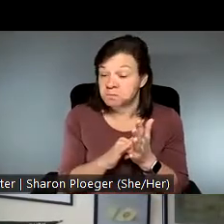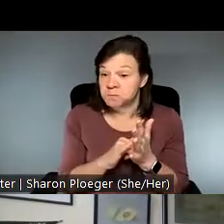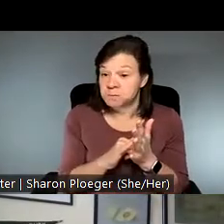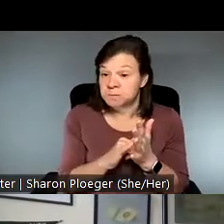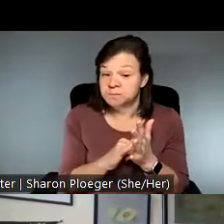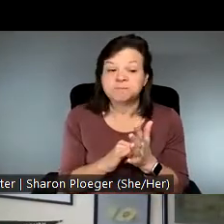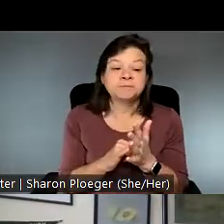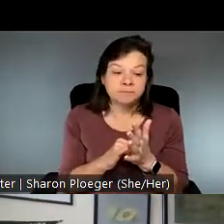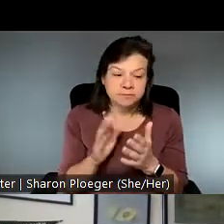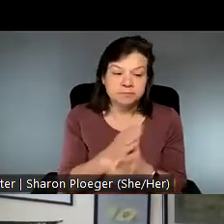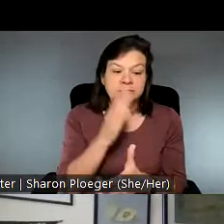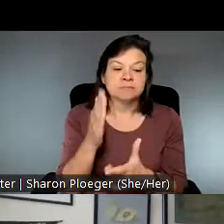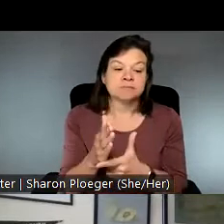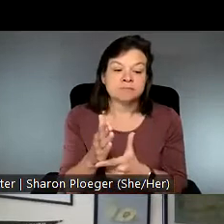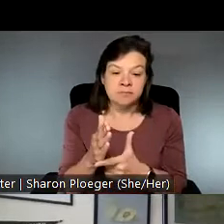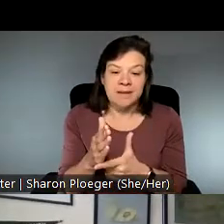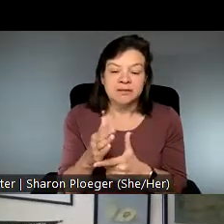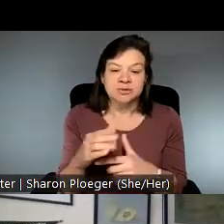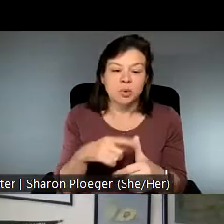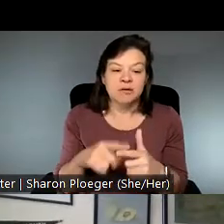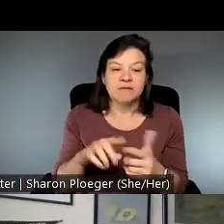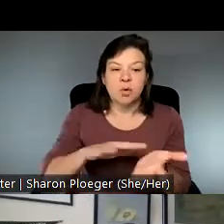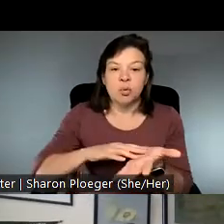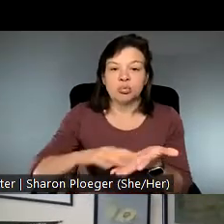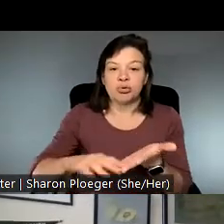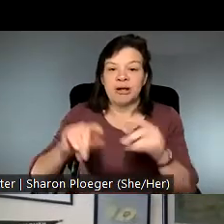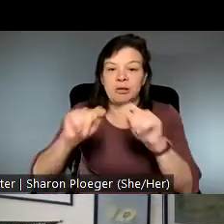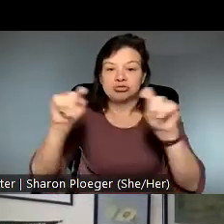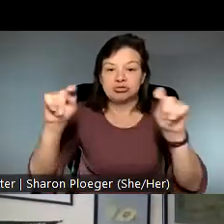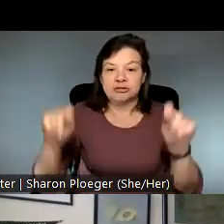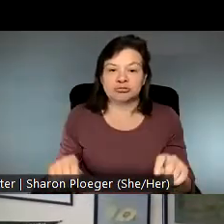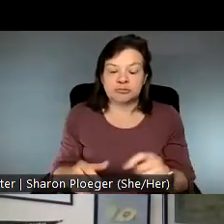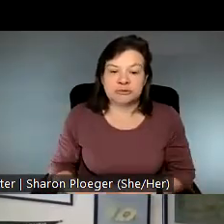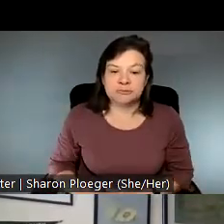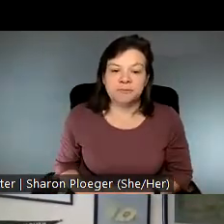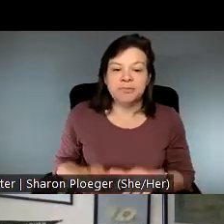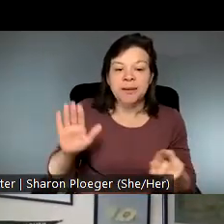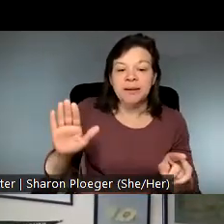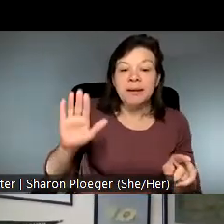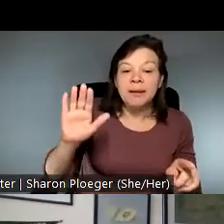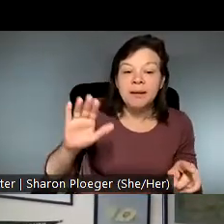we can move along to Braille transcription. Oh, Amber, actually real quick,